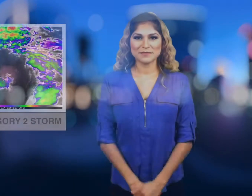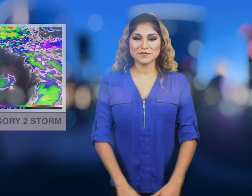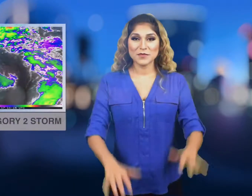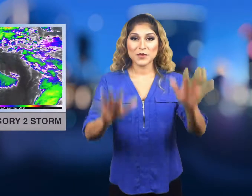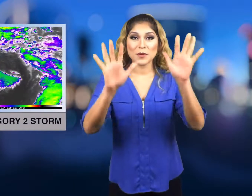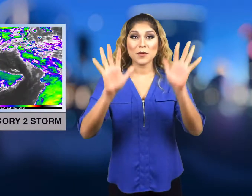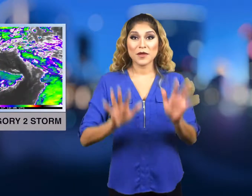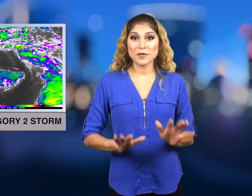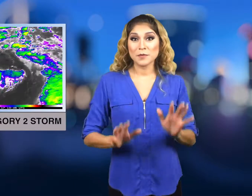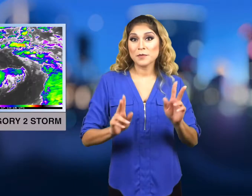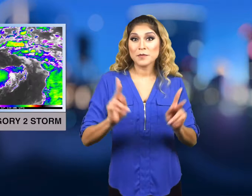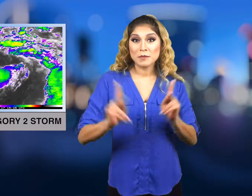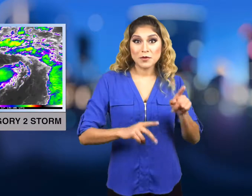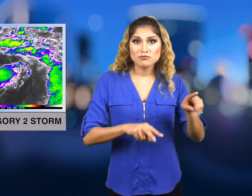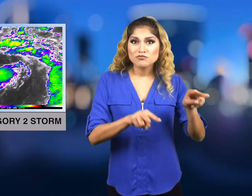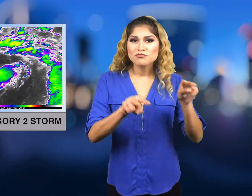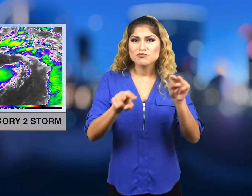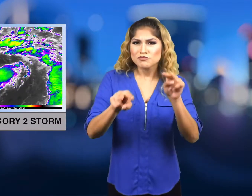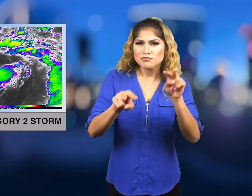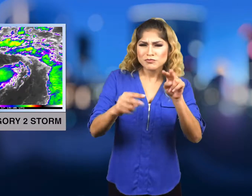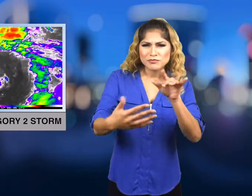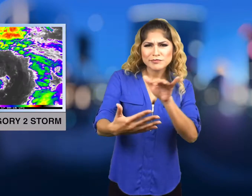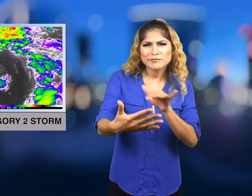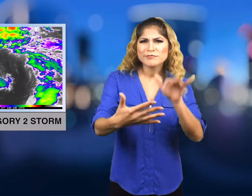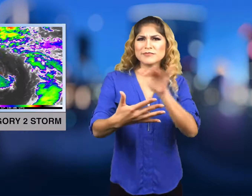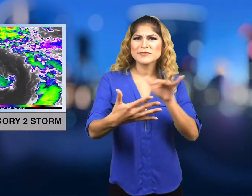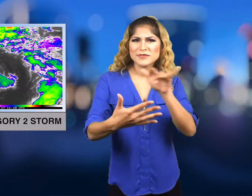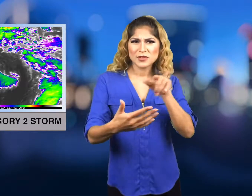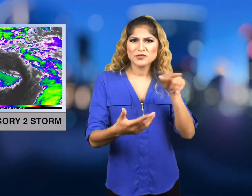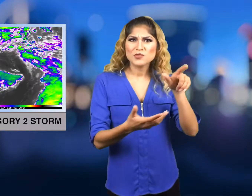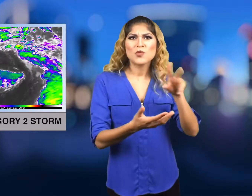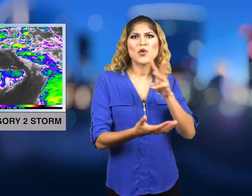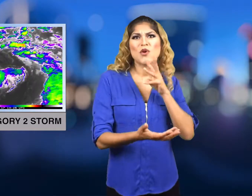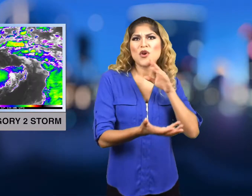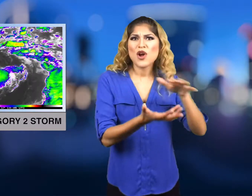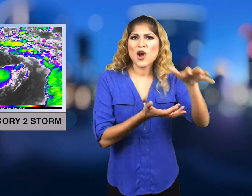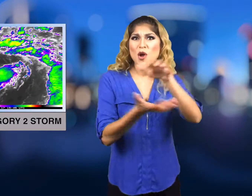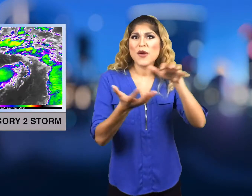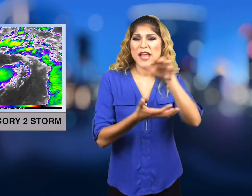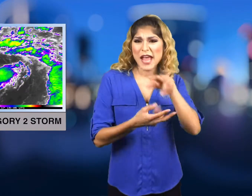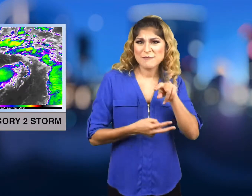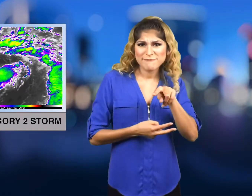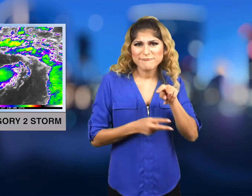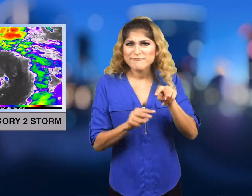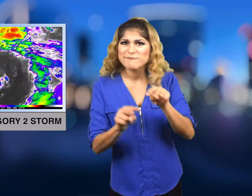Forecasters have been watching Hurricane Nate very closely.